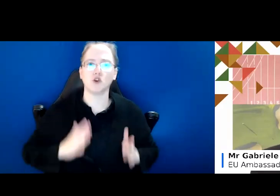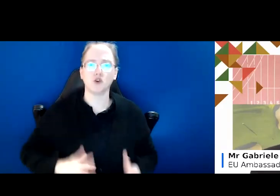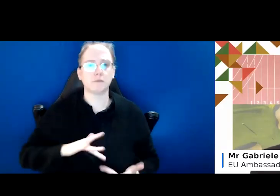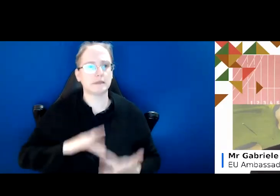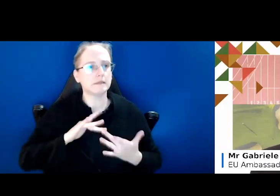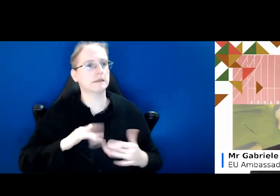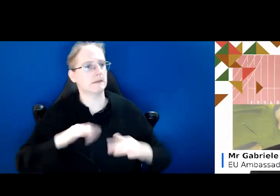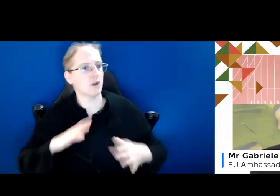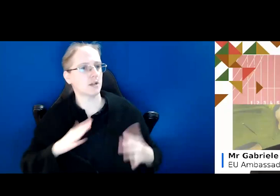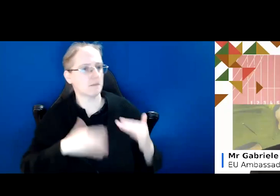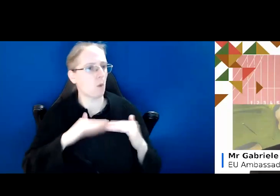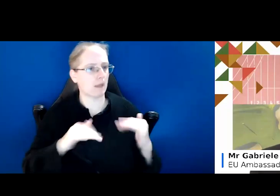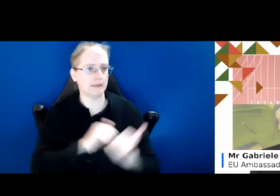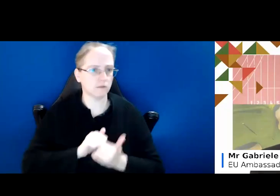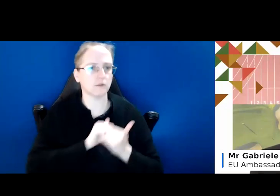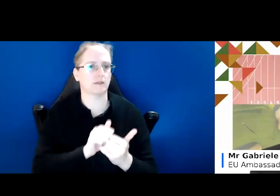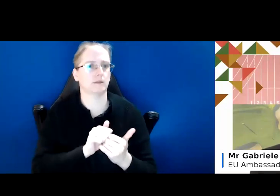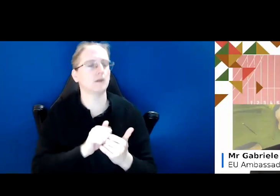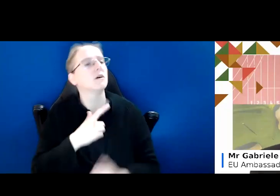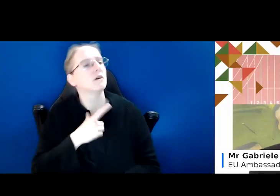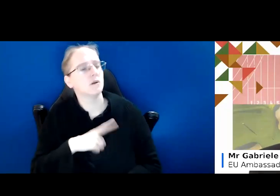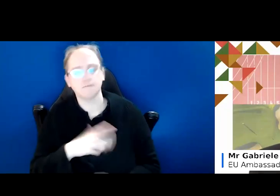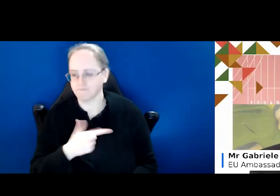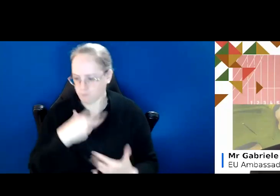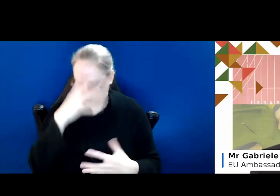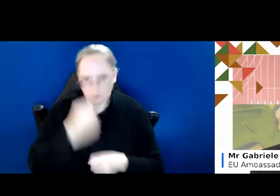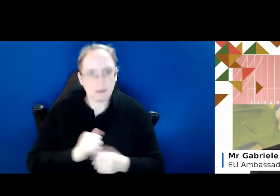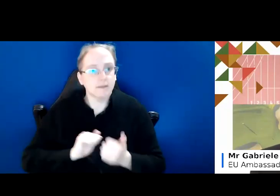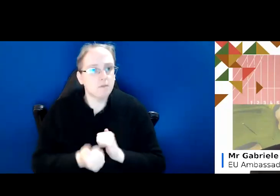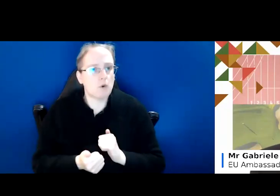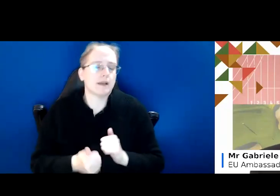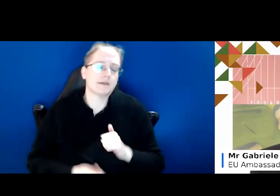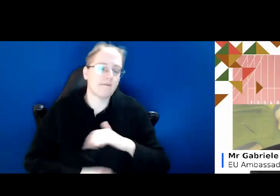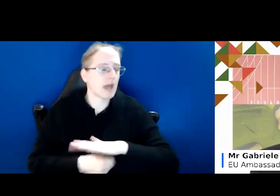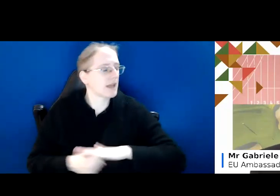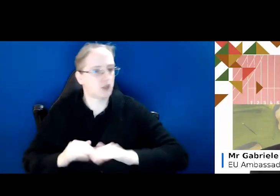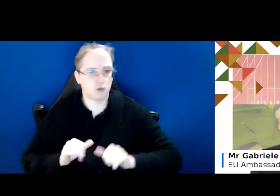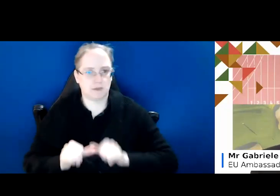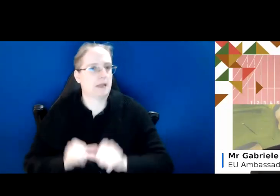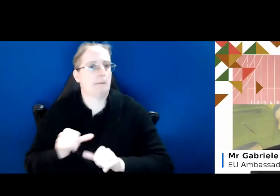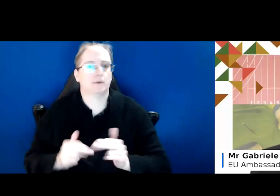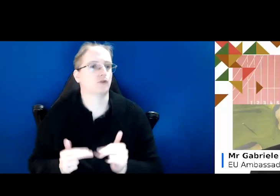is a fundamental pathway to building the communities we want, ones that are cohesive,